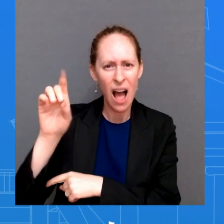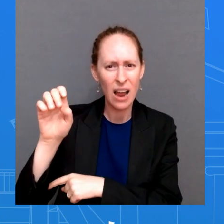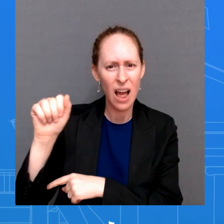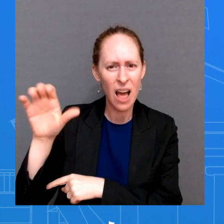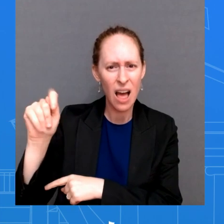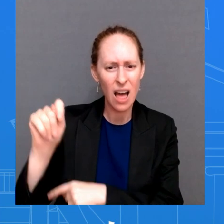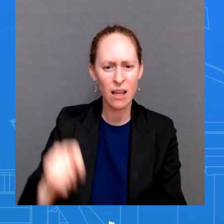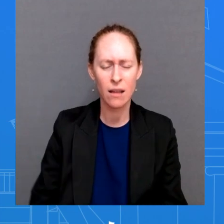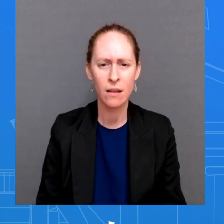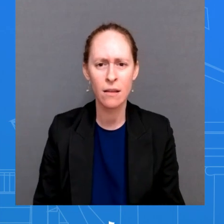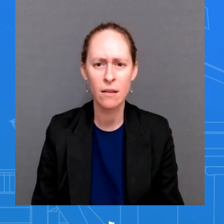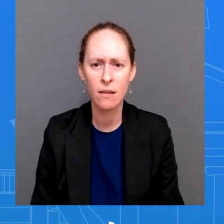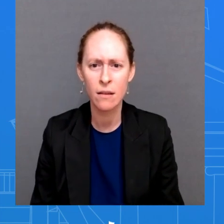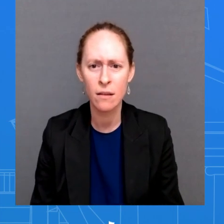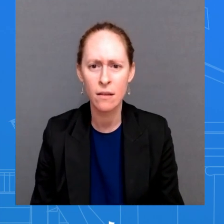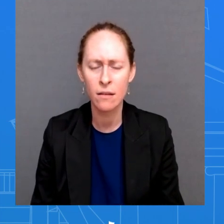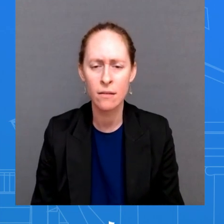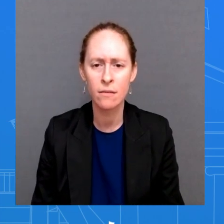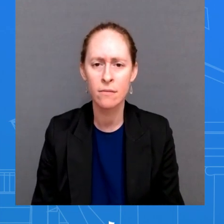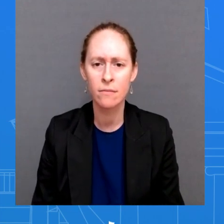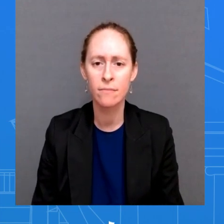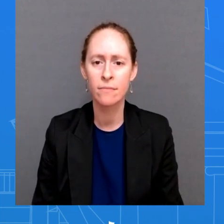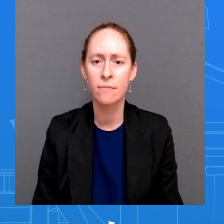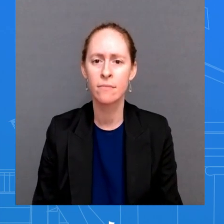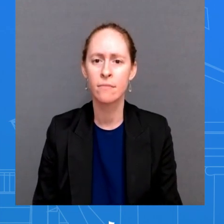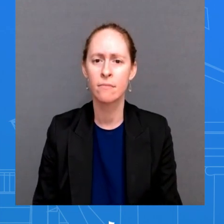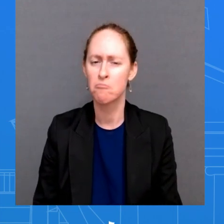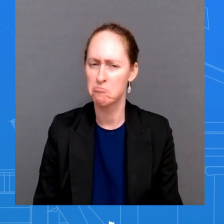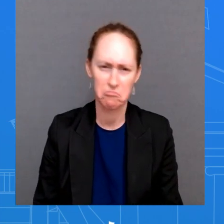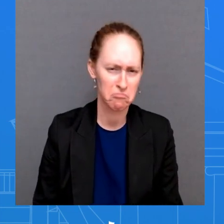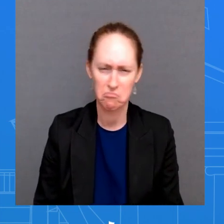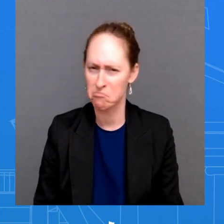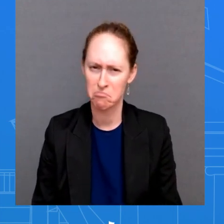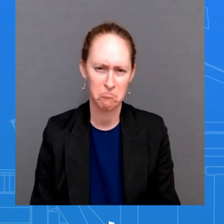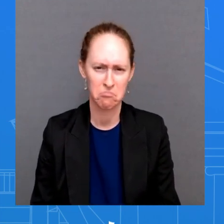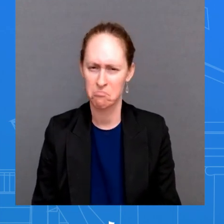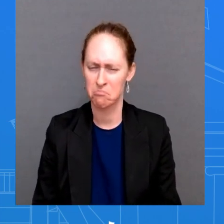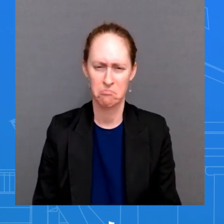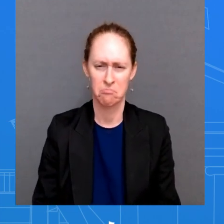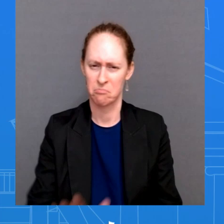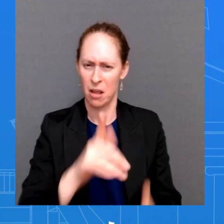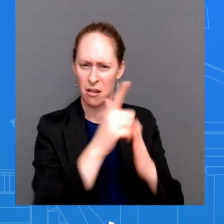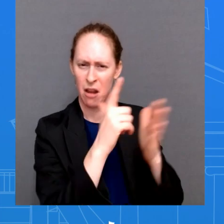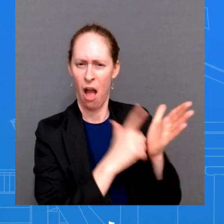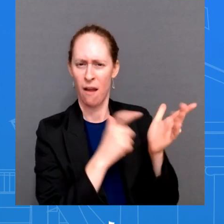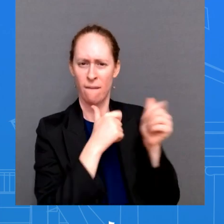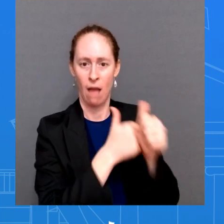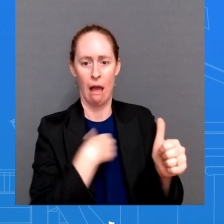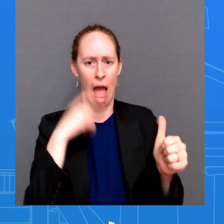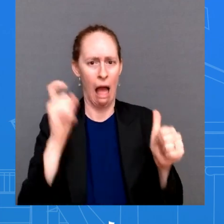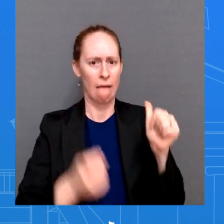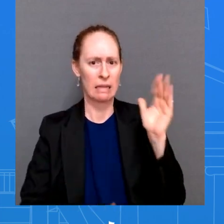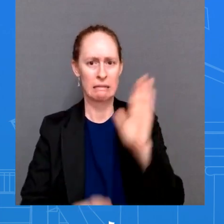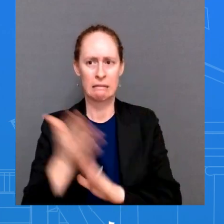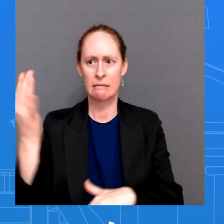will not violate the Hyde Amendment. It is law, and we follow the law here. I have to go. It's two o'clock. Thanks, everybody. I'll see you tomorrow. The Press: Thanks, Karine.